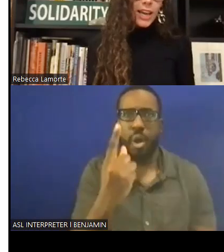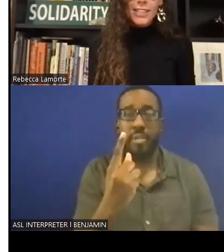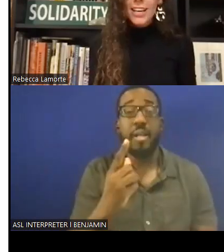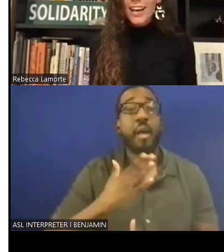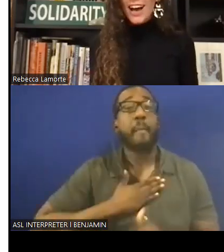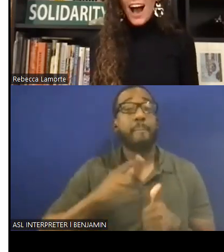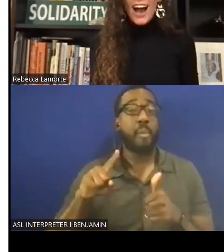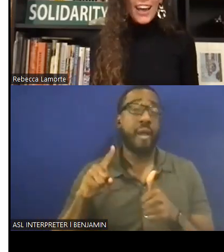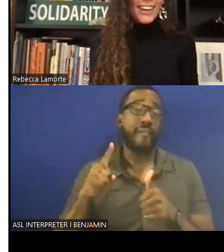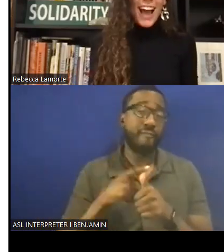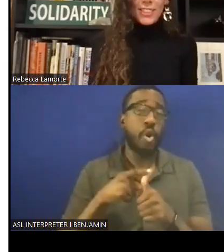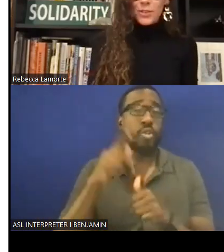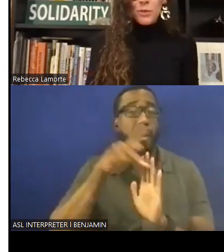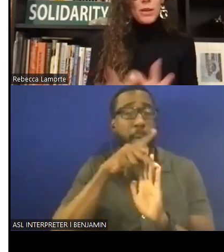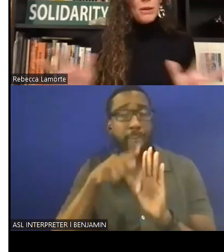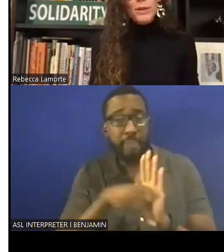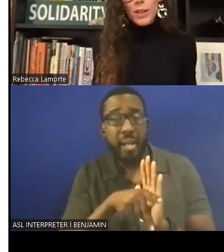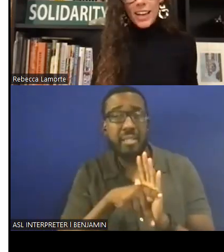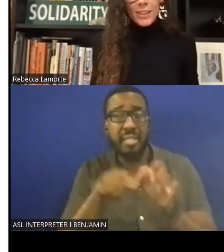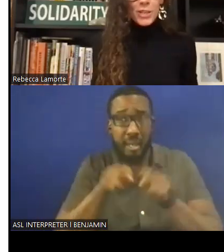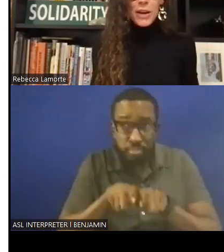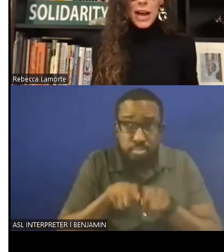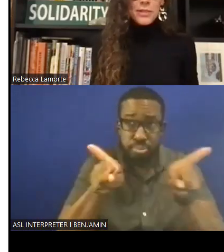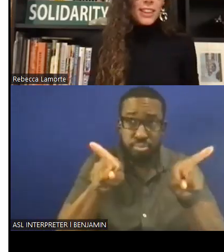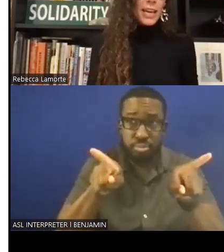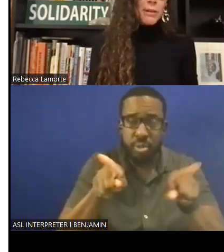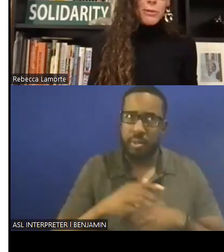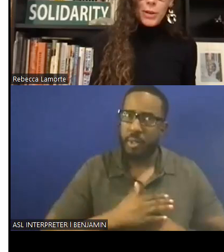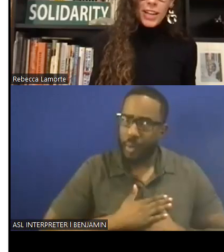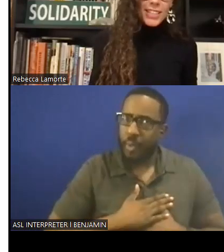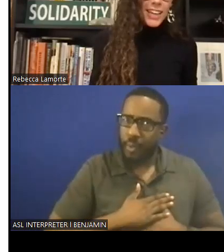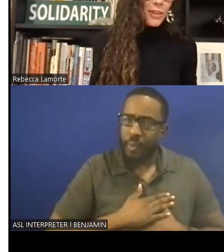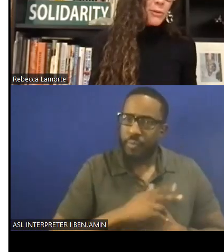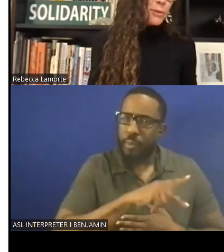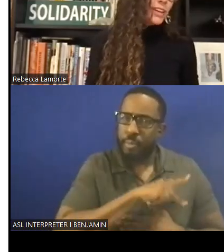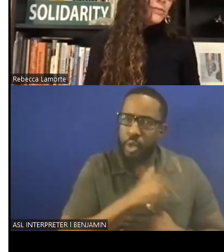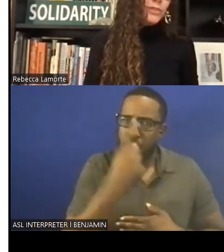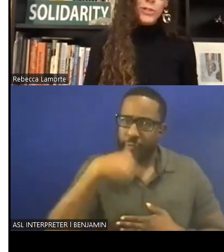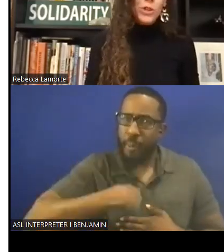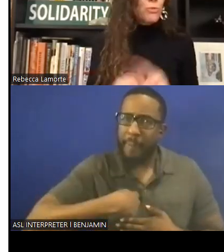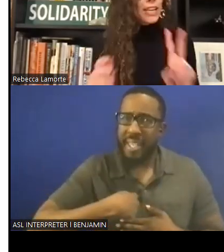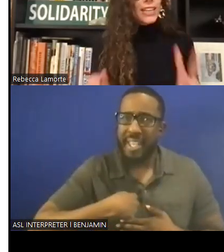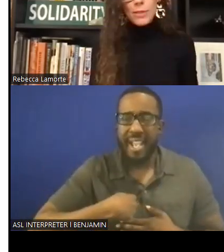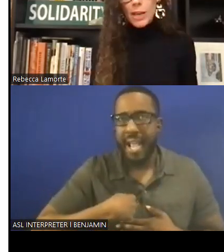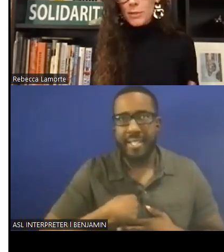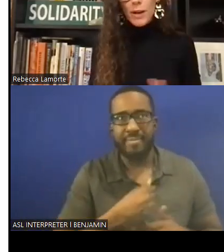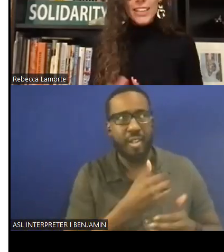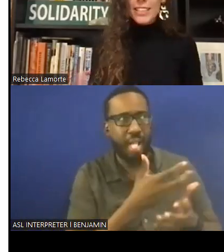and there are so many people I could shout out to thank me for putting it together. But two big names come to mind.